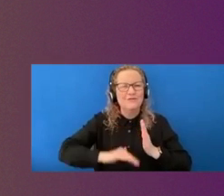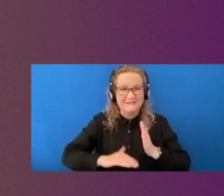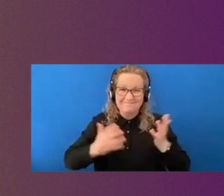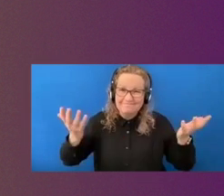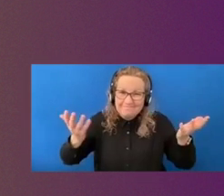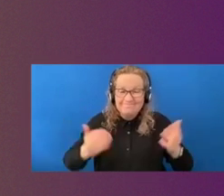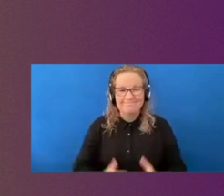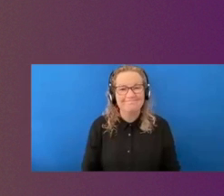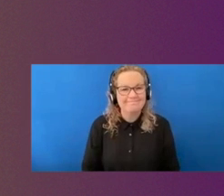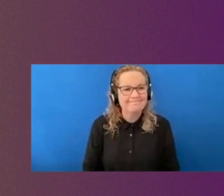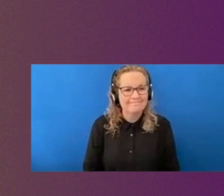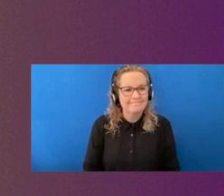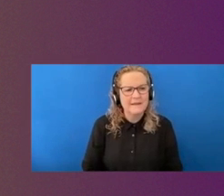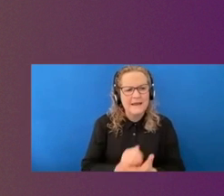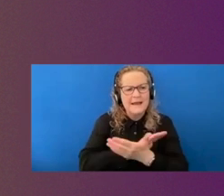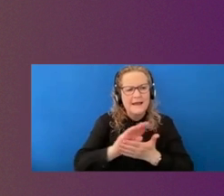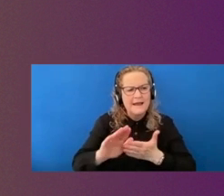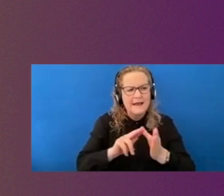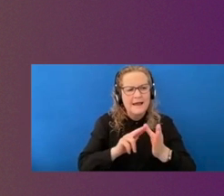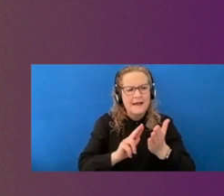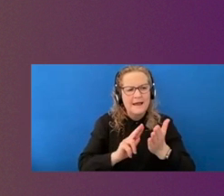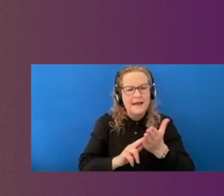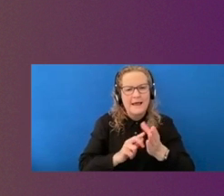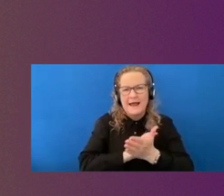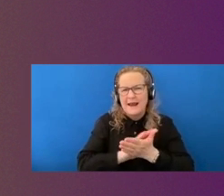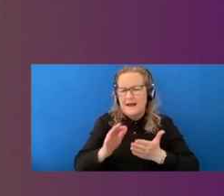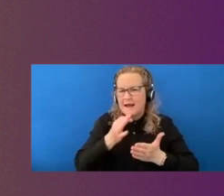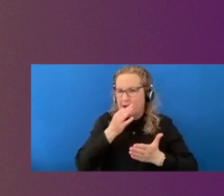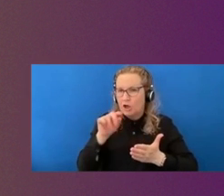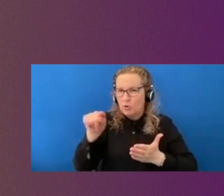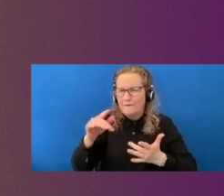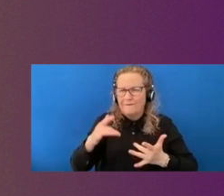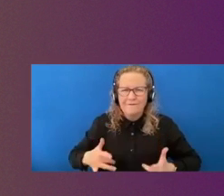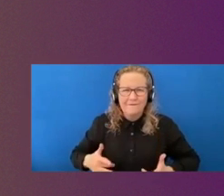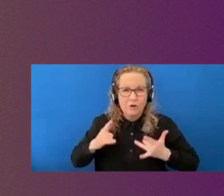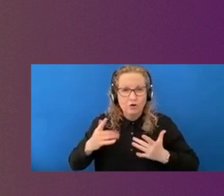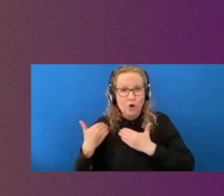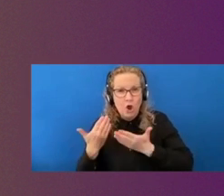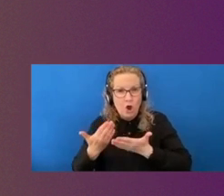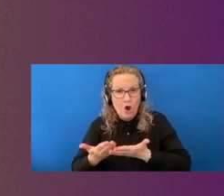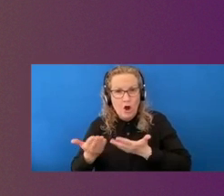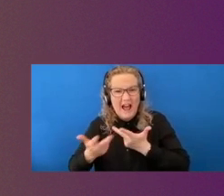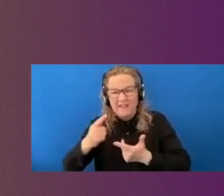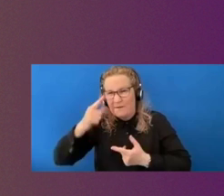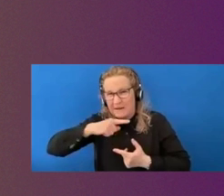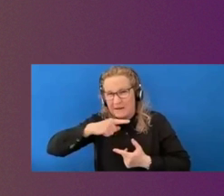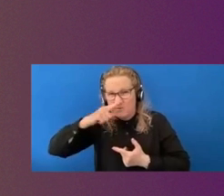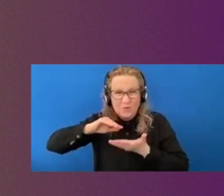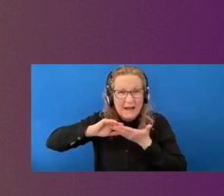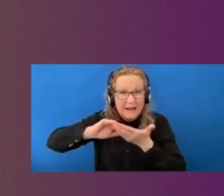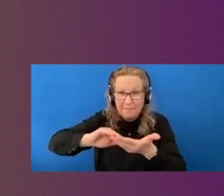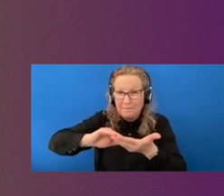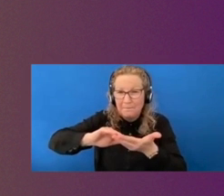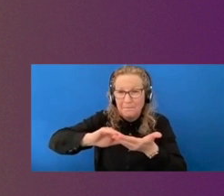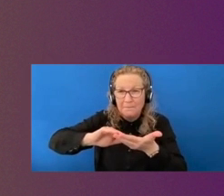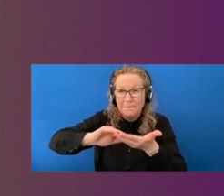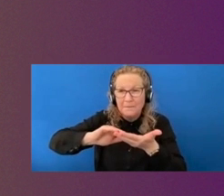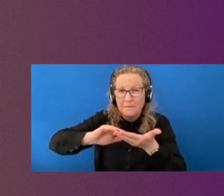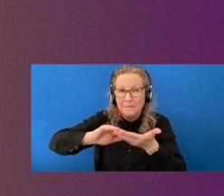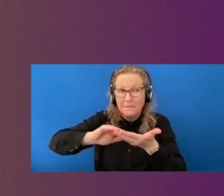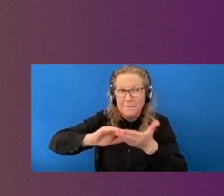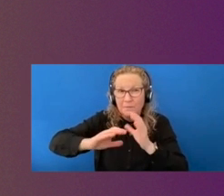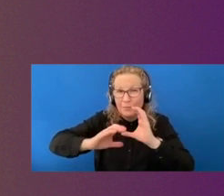and did you find that you were relying on other people to help you communicate or